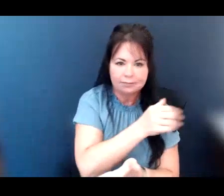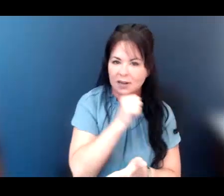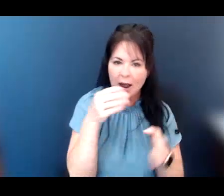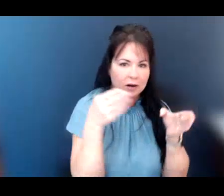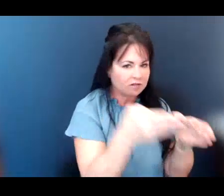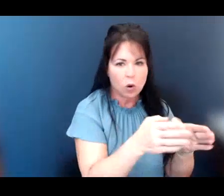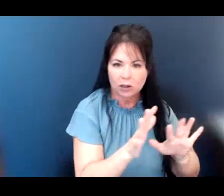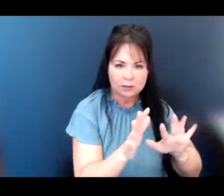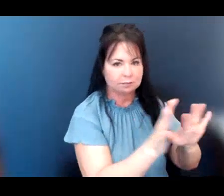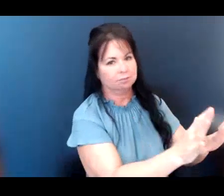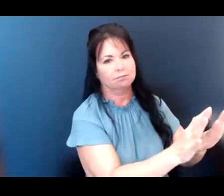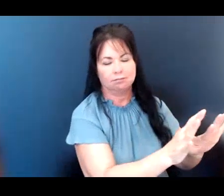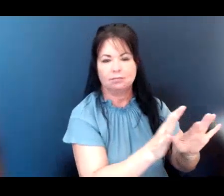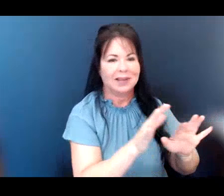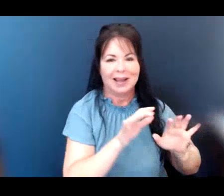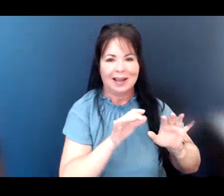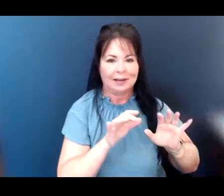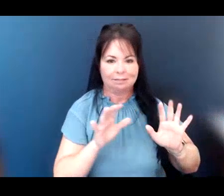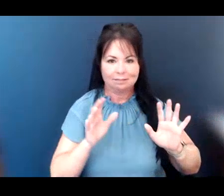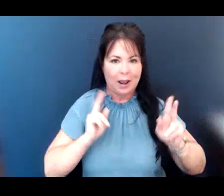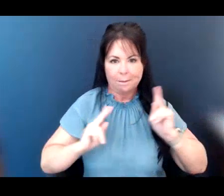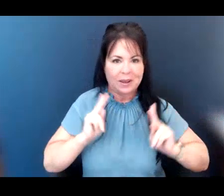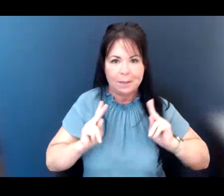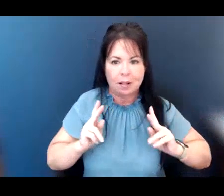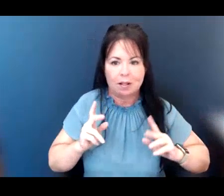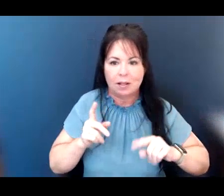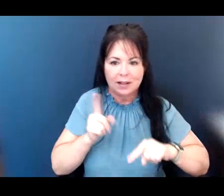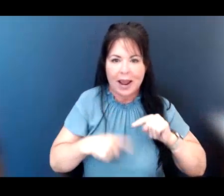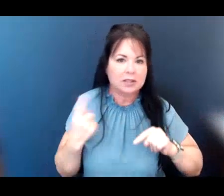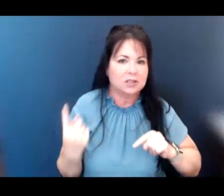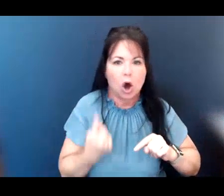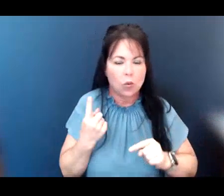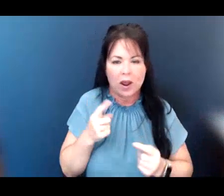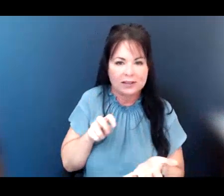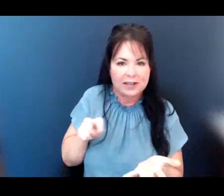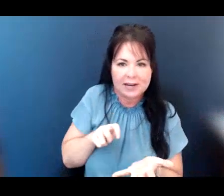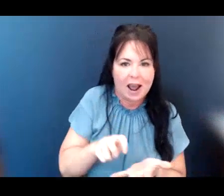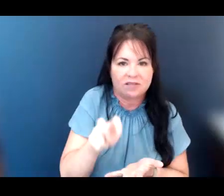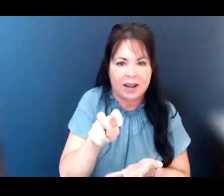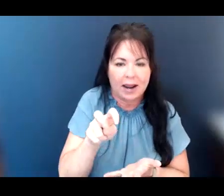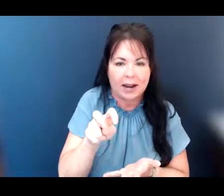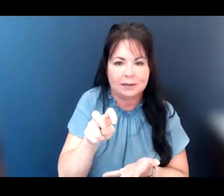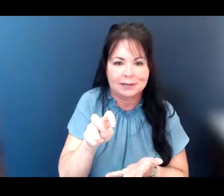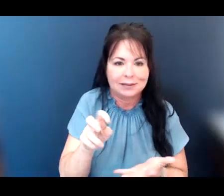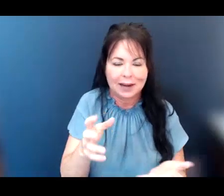not how folks navigate through the products we create. It's not an even one-to-one experience.